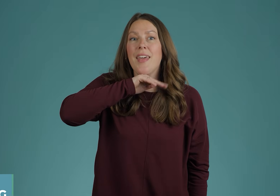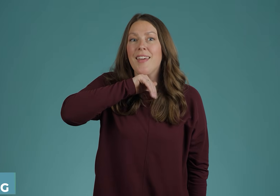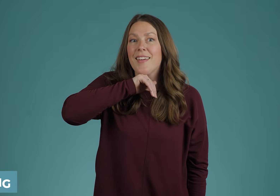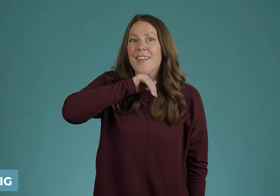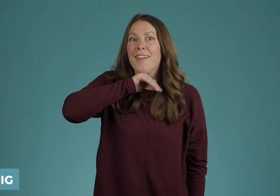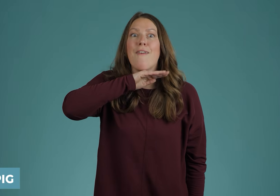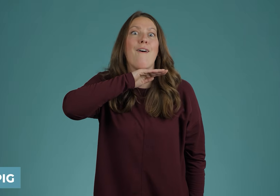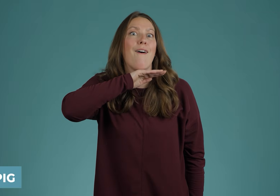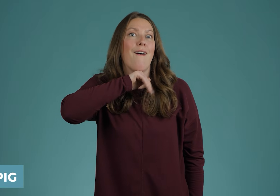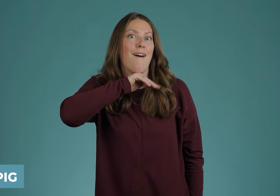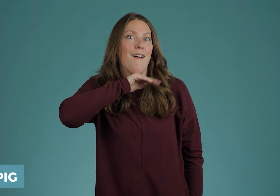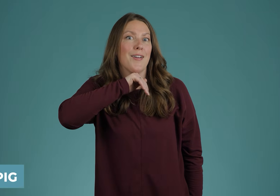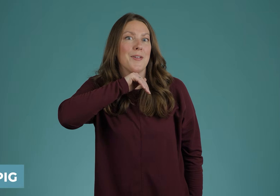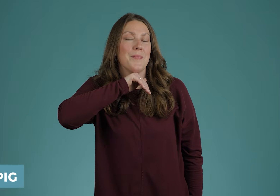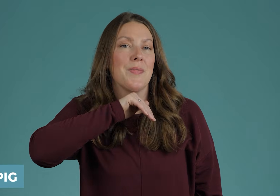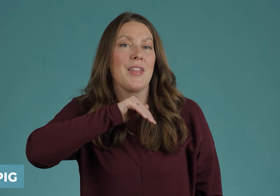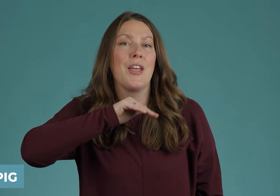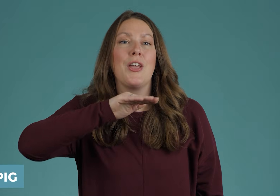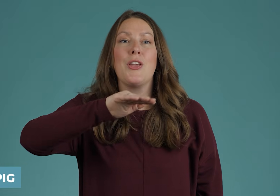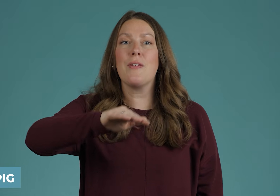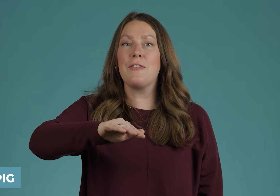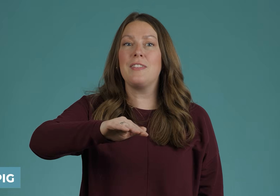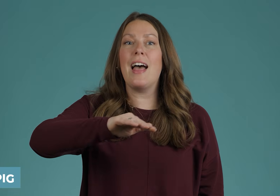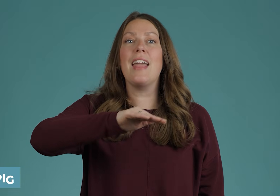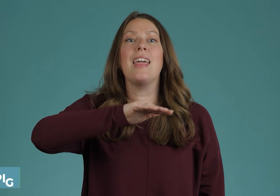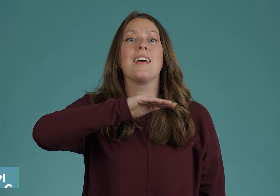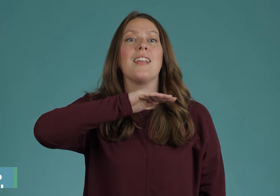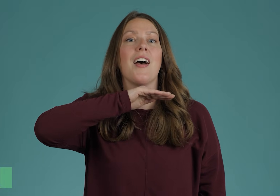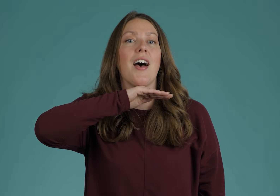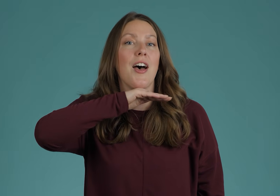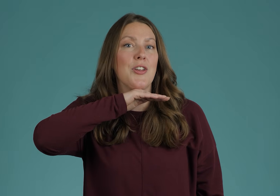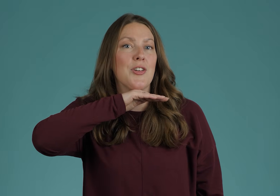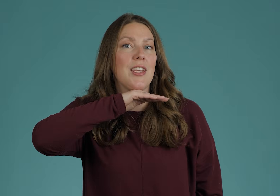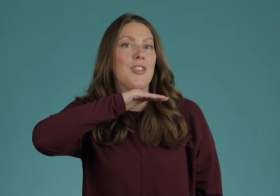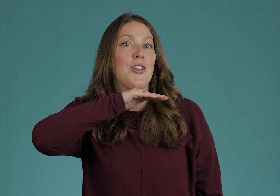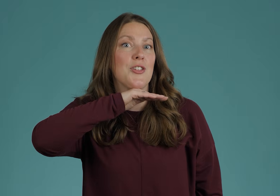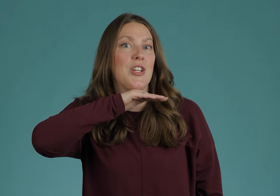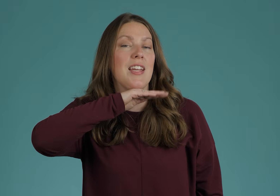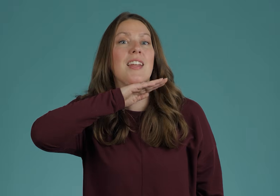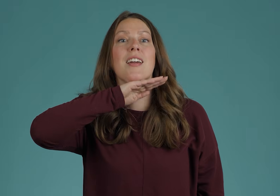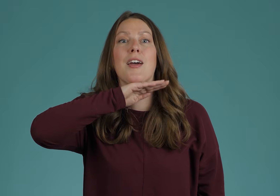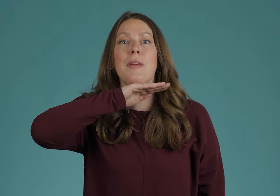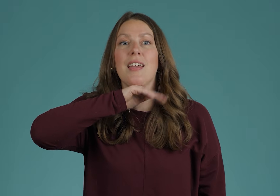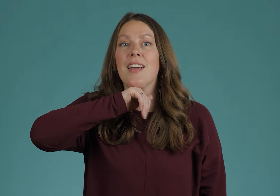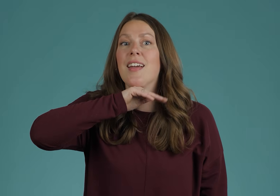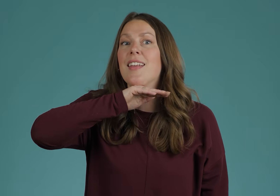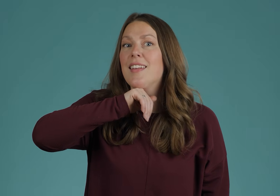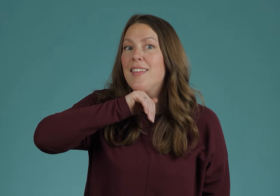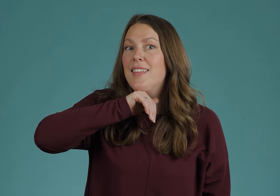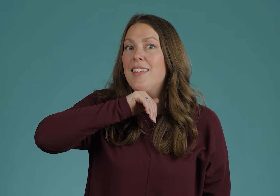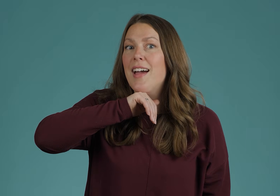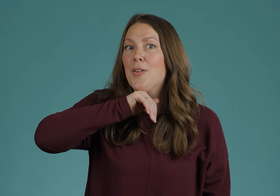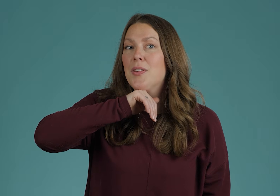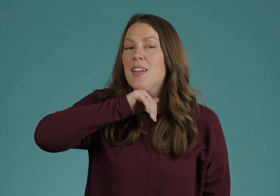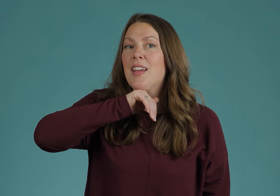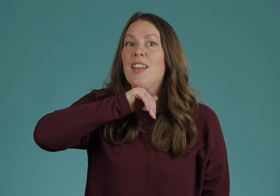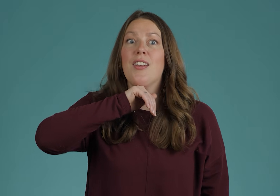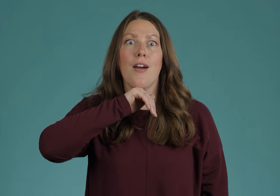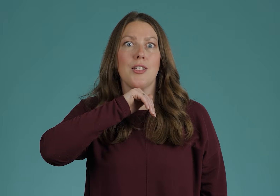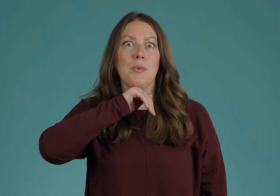Pig. Hog. You have a flat hand